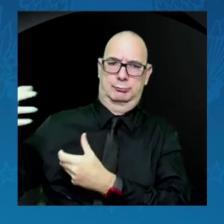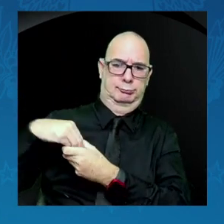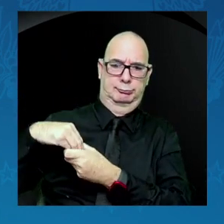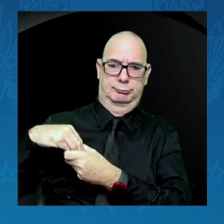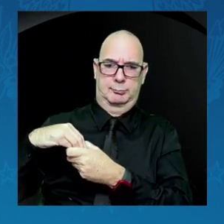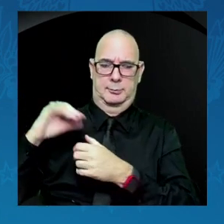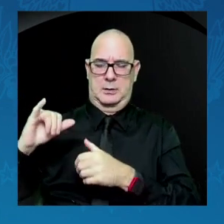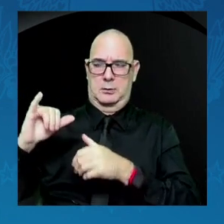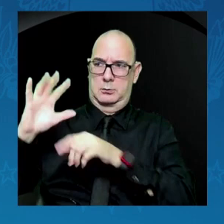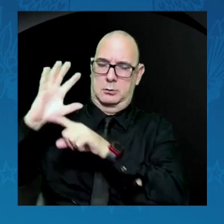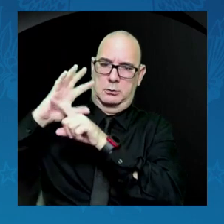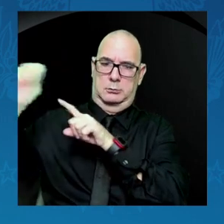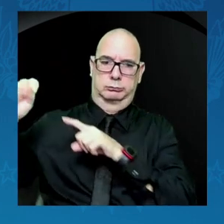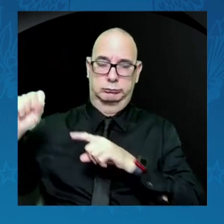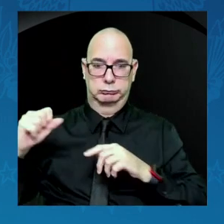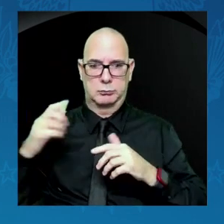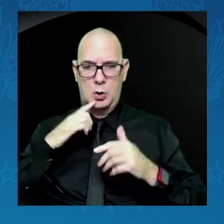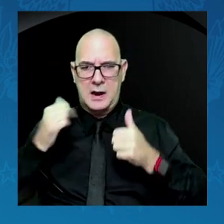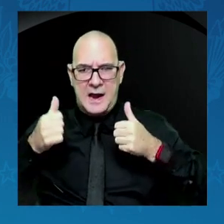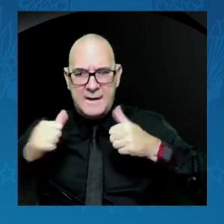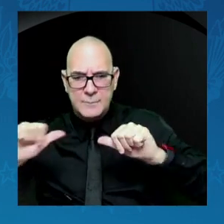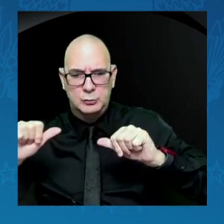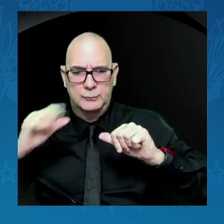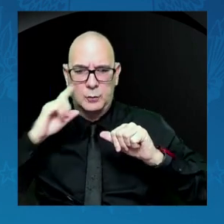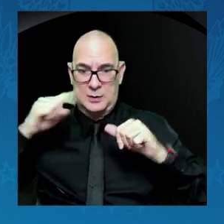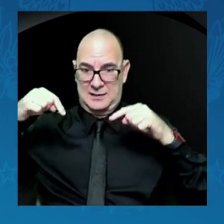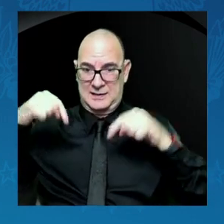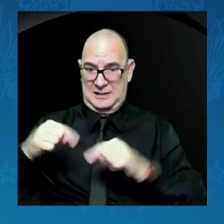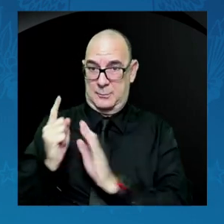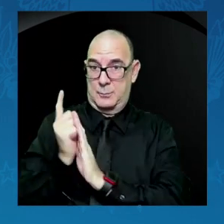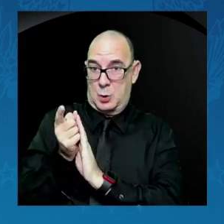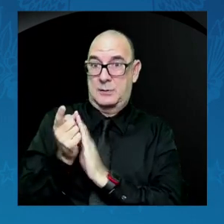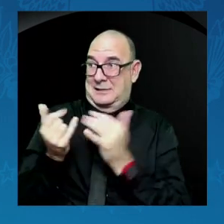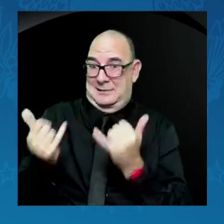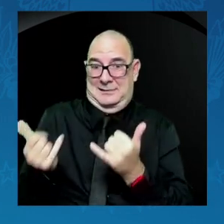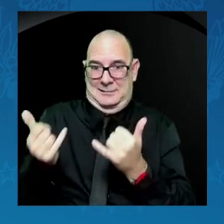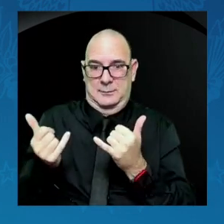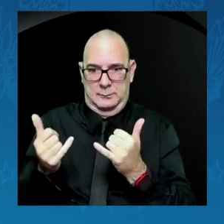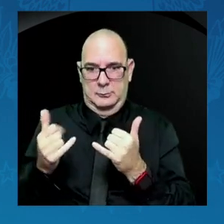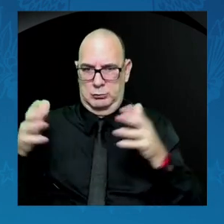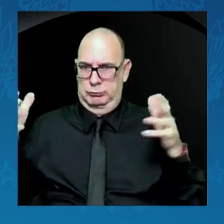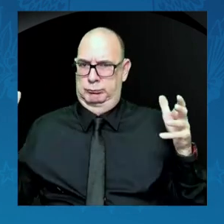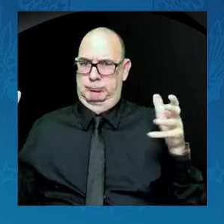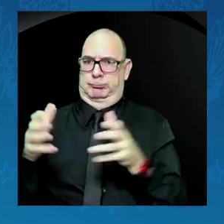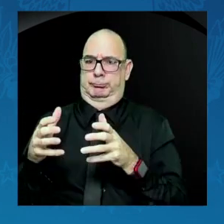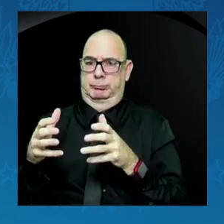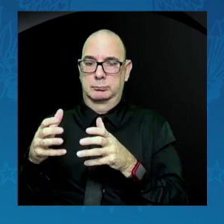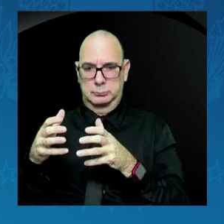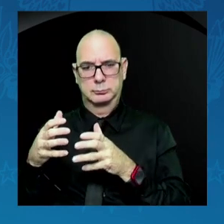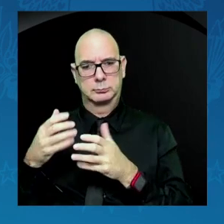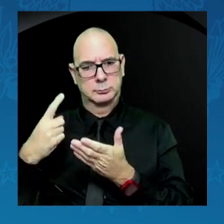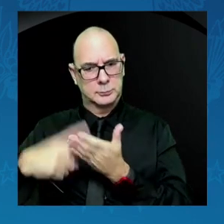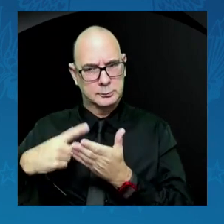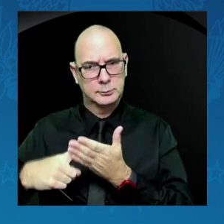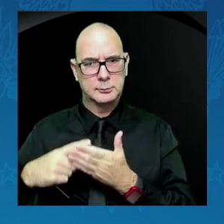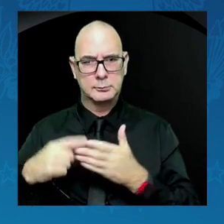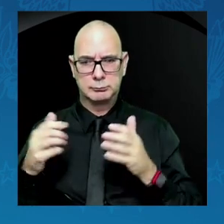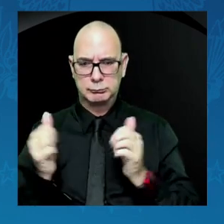This is a moment that we've got to come together and address the crisis to be upon us.